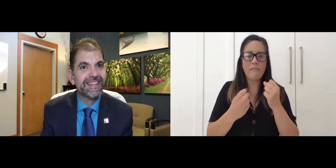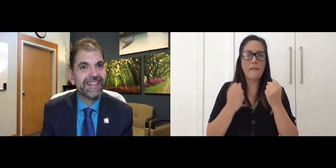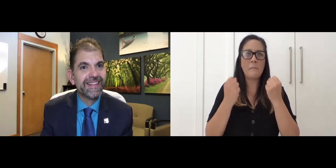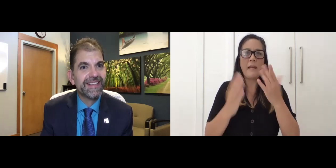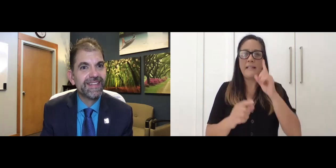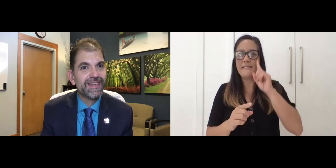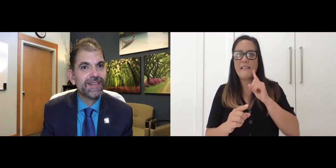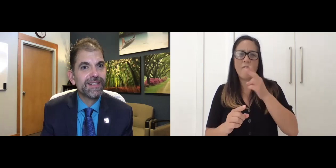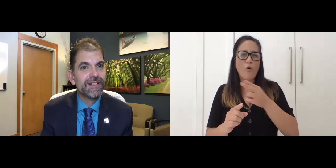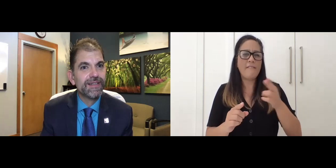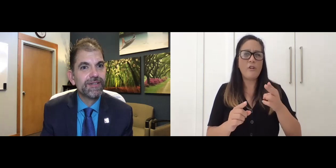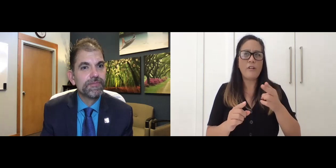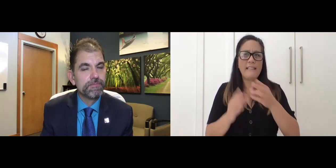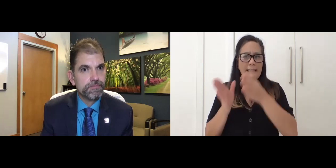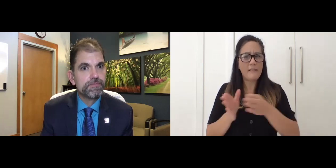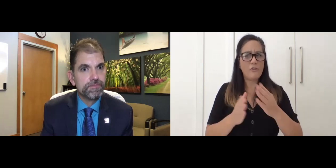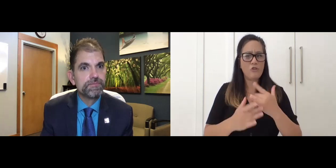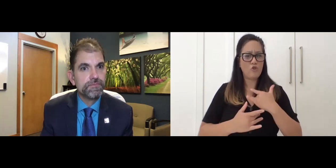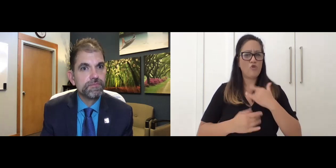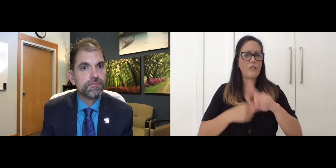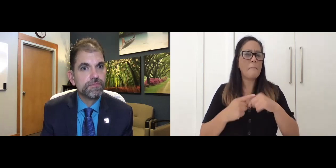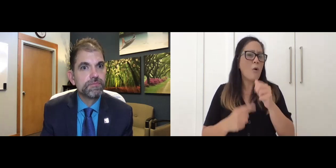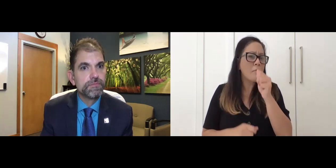part to that question is many deaf and hard of hearing people